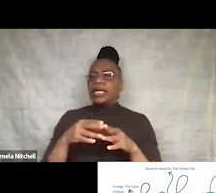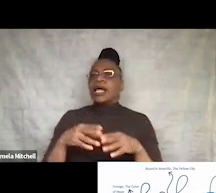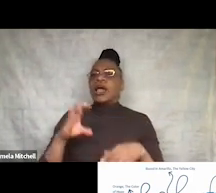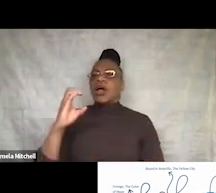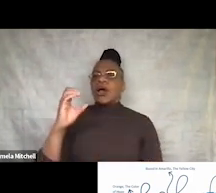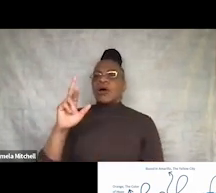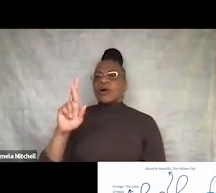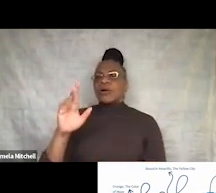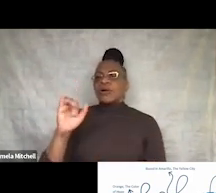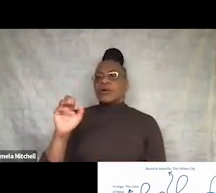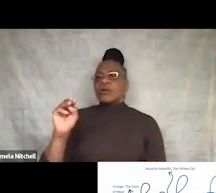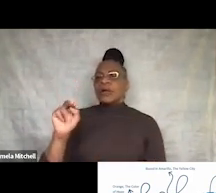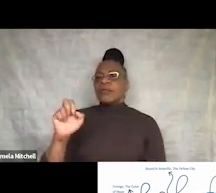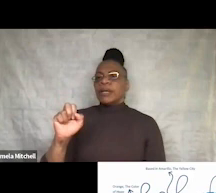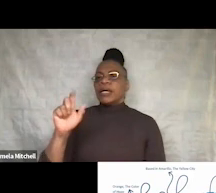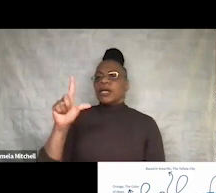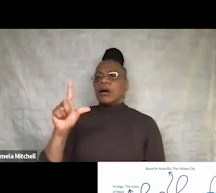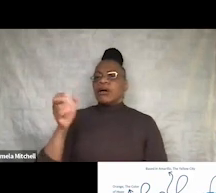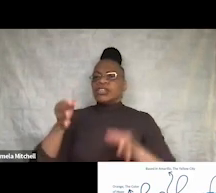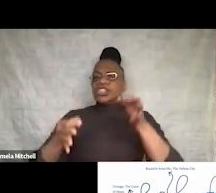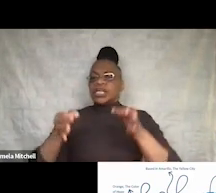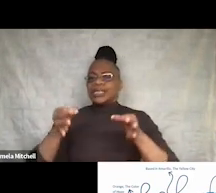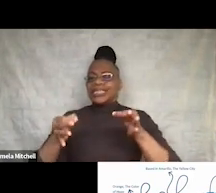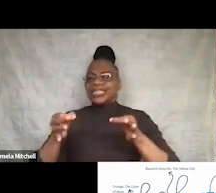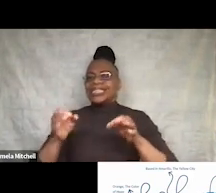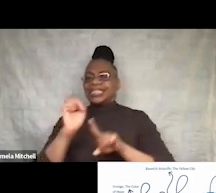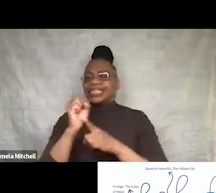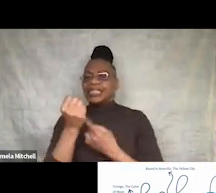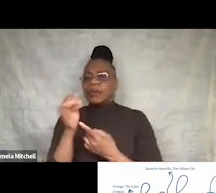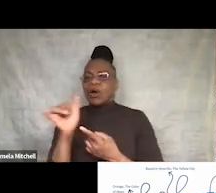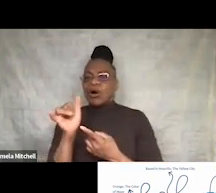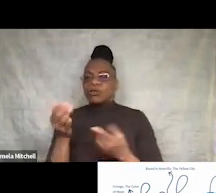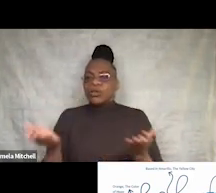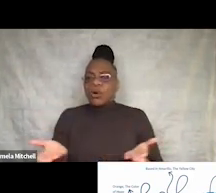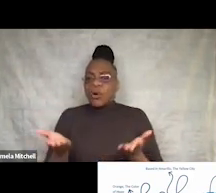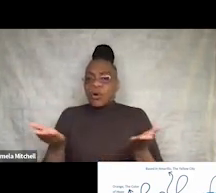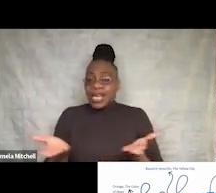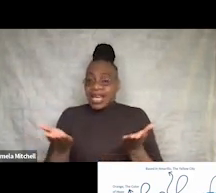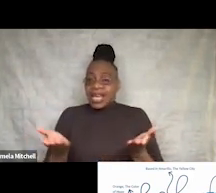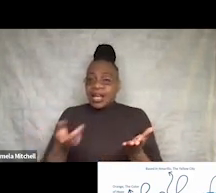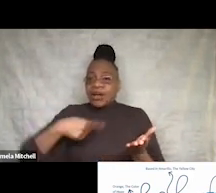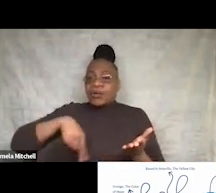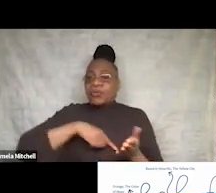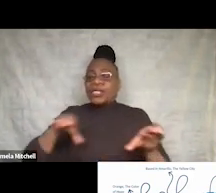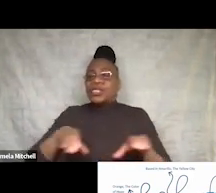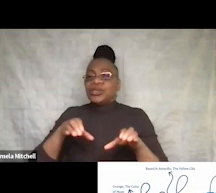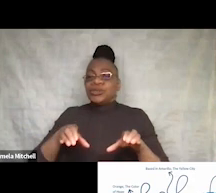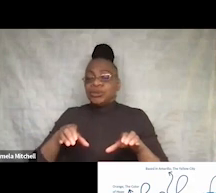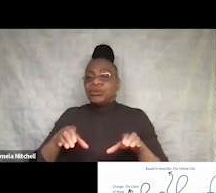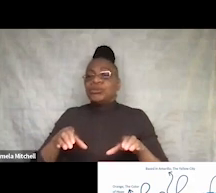Probation comes in, we do a so-called homeless court here. You know, trying to bring every service into this one space